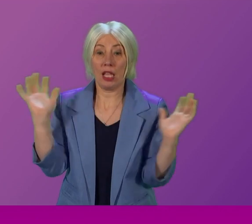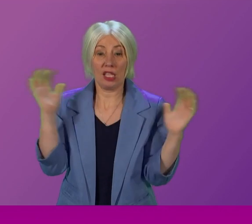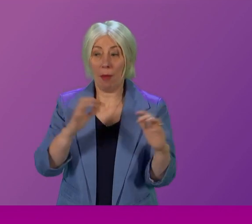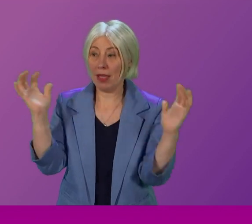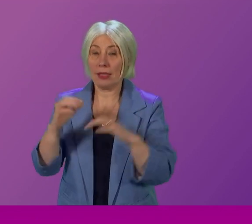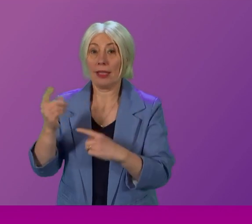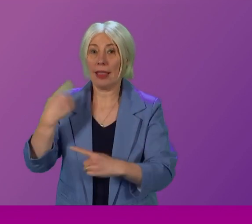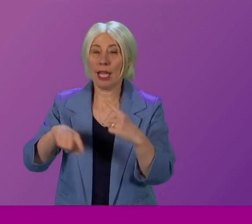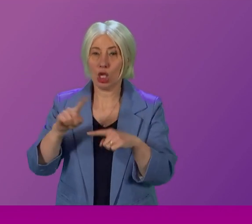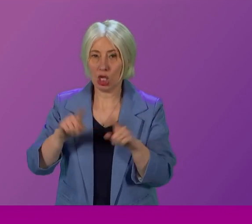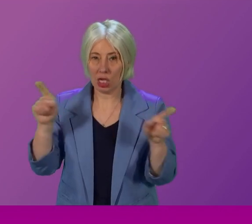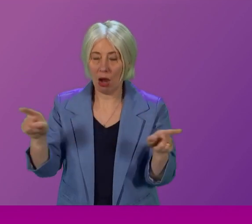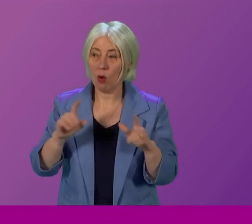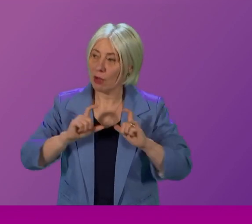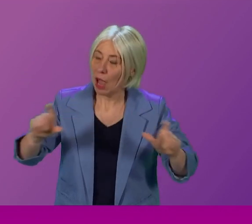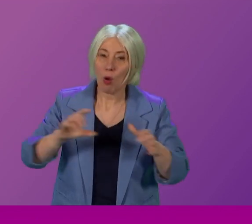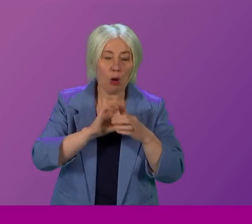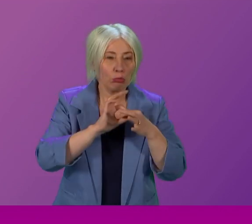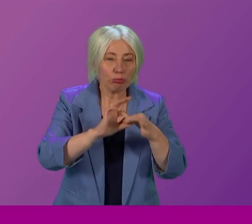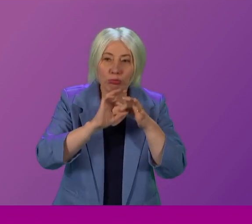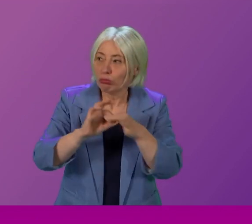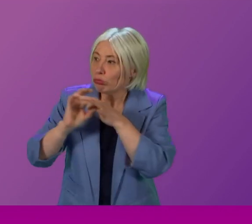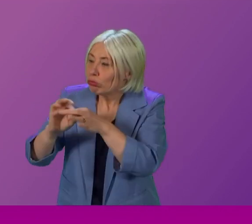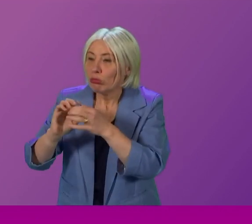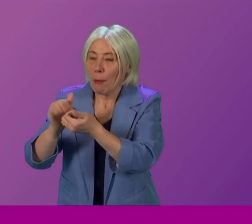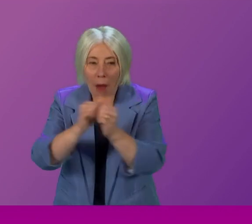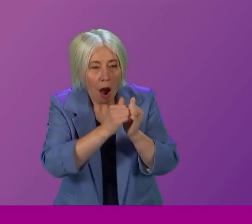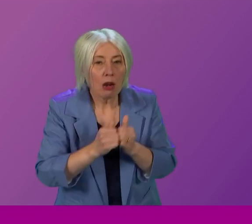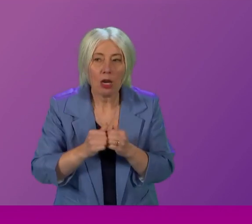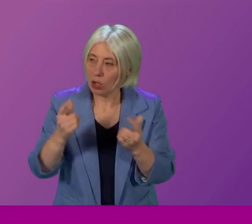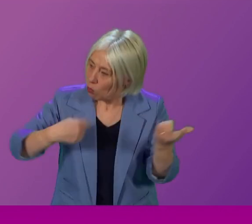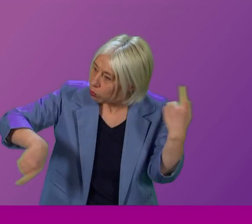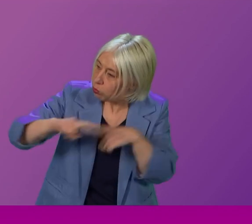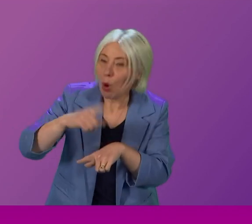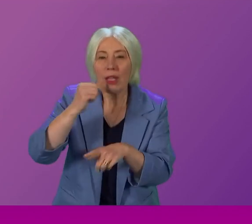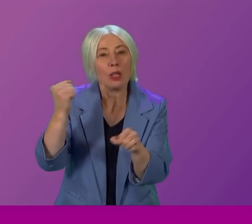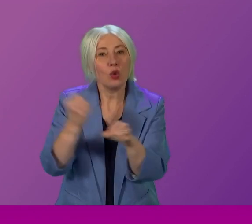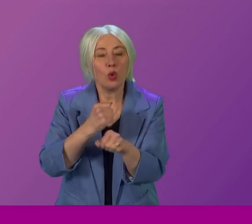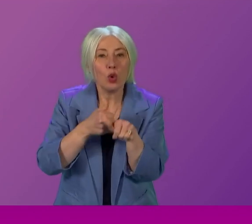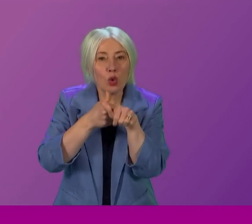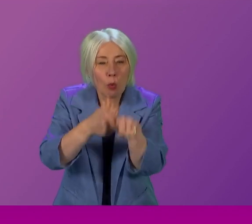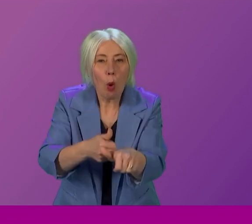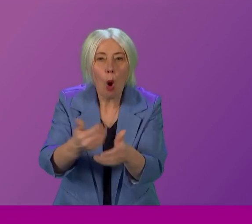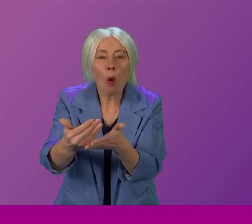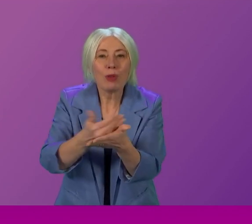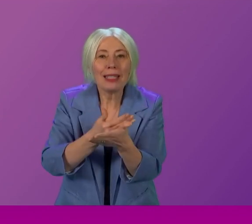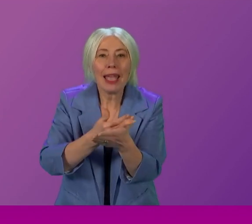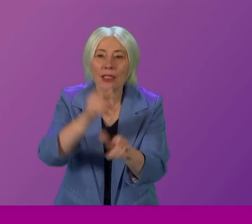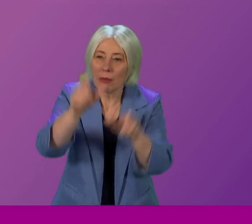we continue to work with partners to see what more we can do by working together to support and protect Scottish consumers in these times.